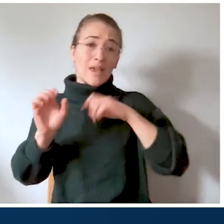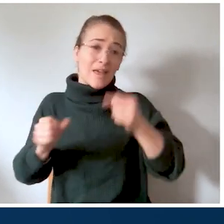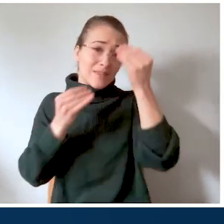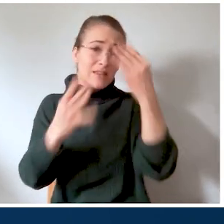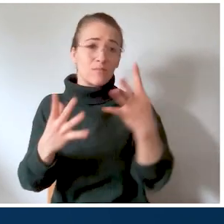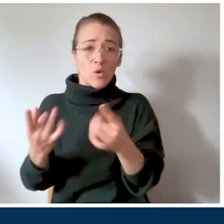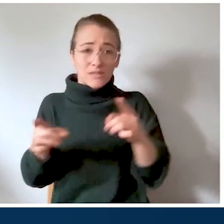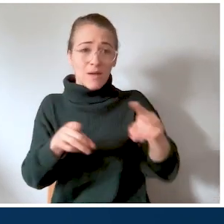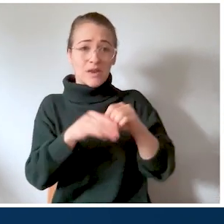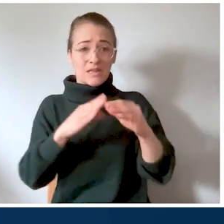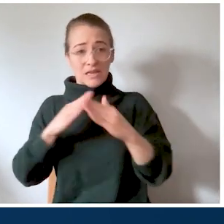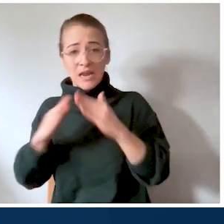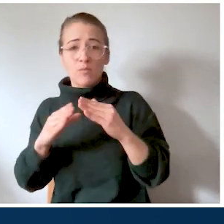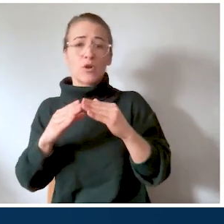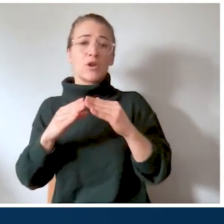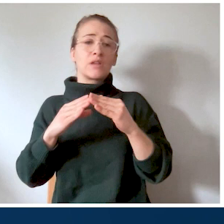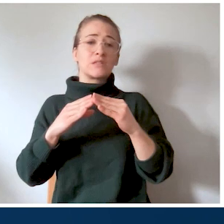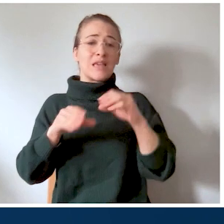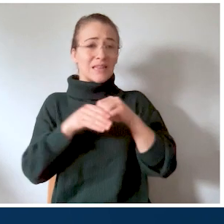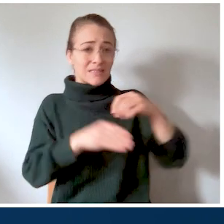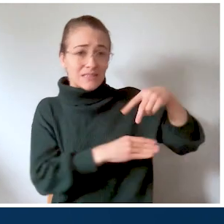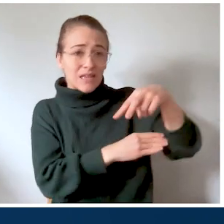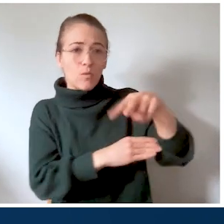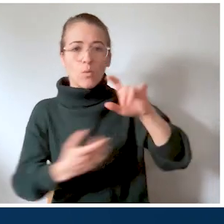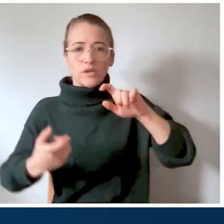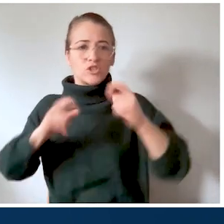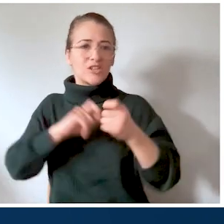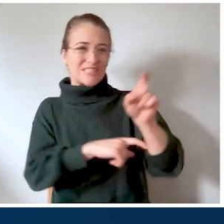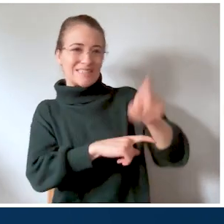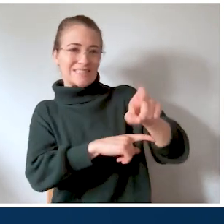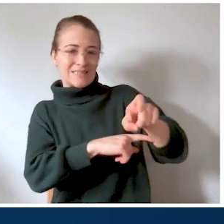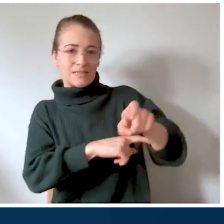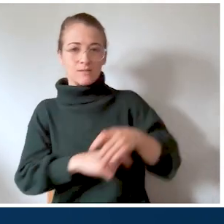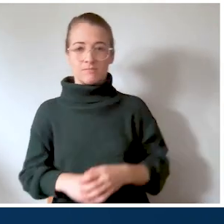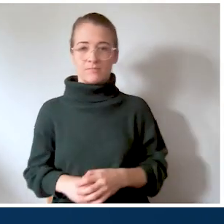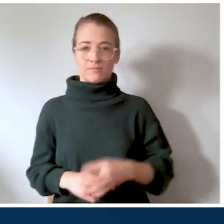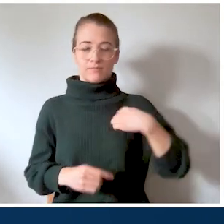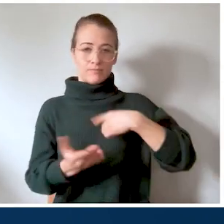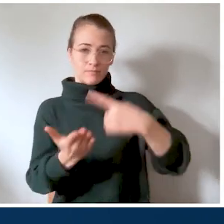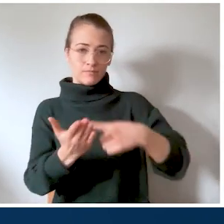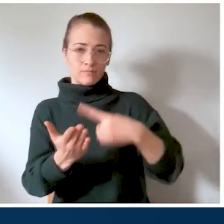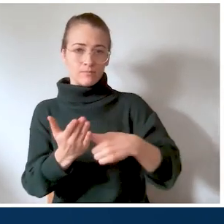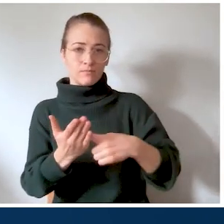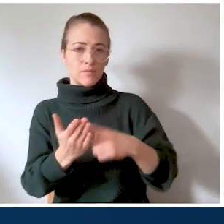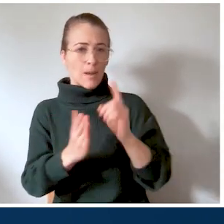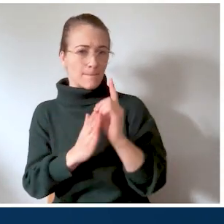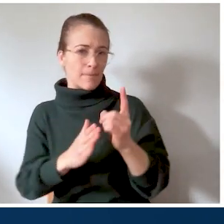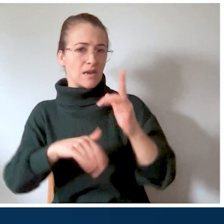in our neighborhoods, on our sidewalks and what changes need to be made. So we talked about it for just a minute earlier,